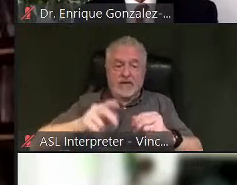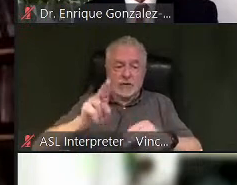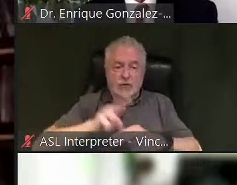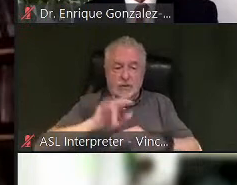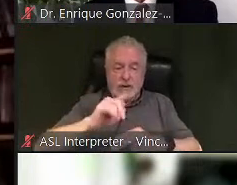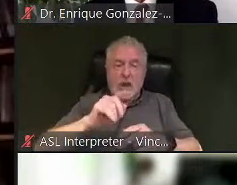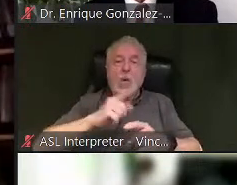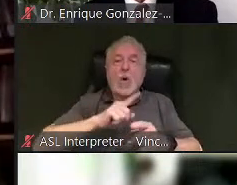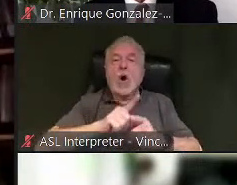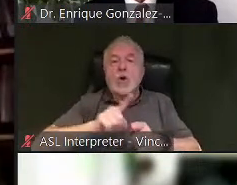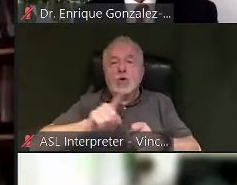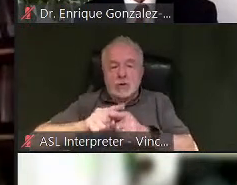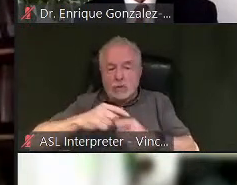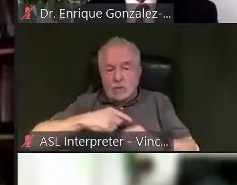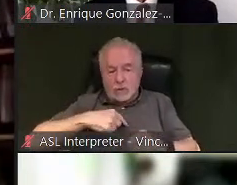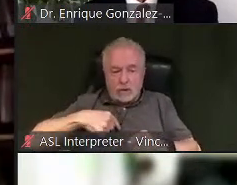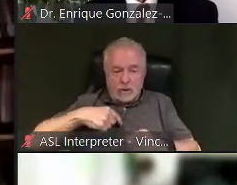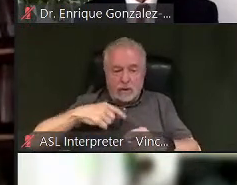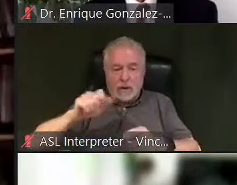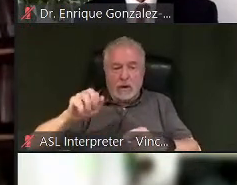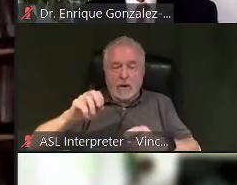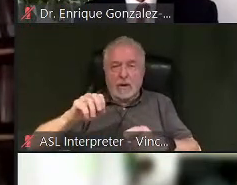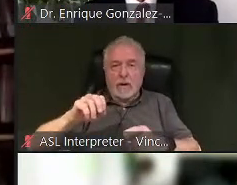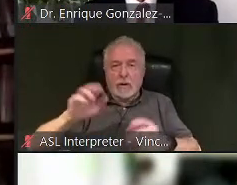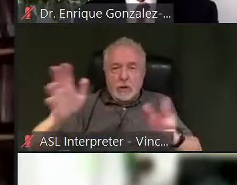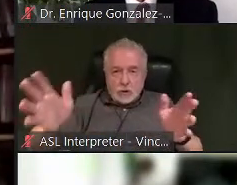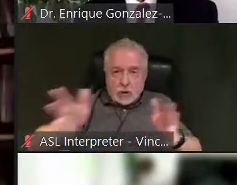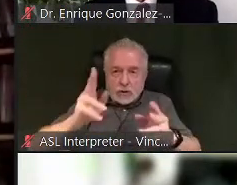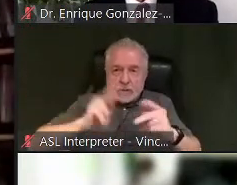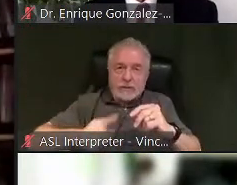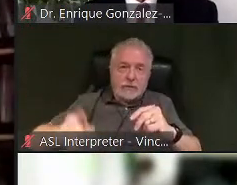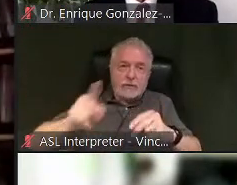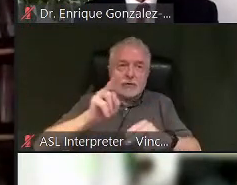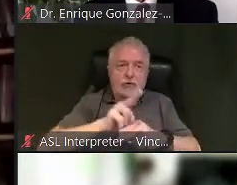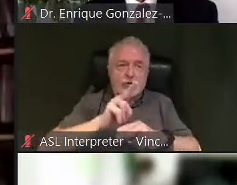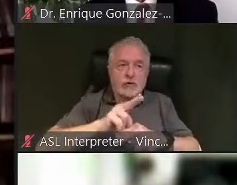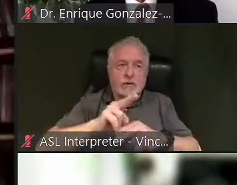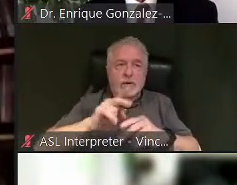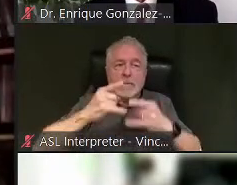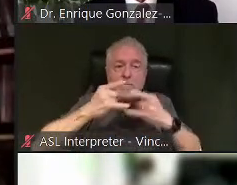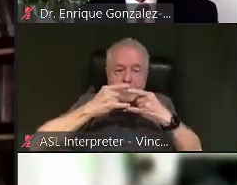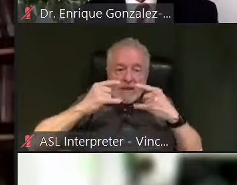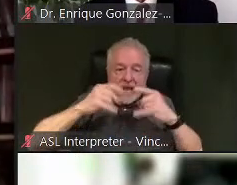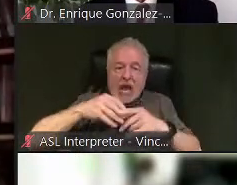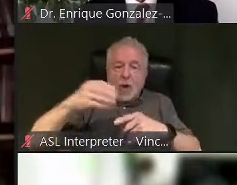But we're also we are encouraging people to use the mass outside, even though it's